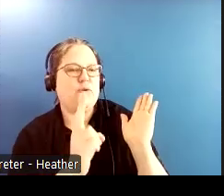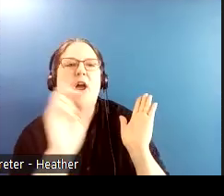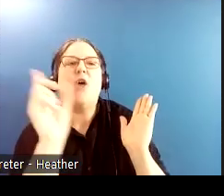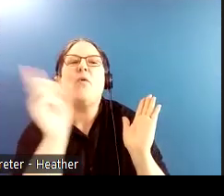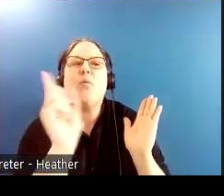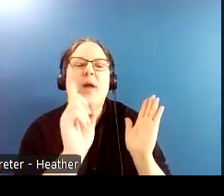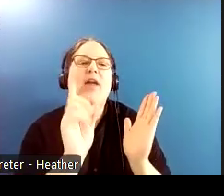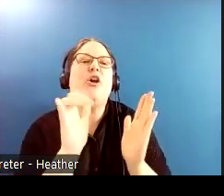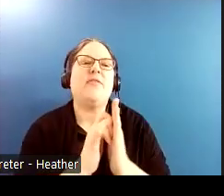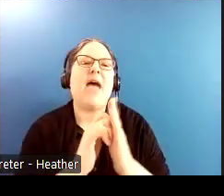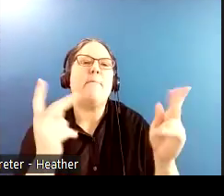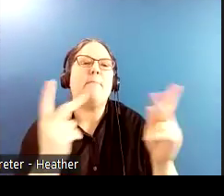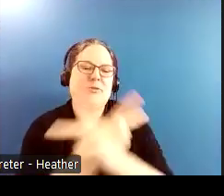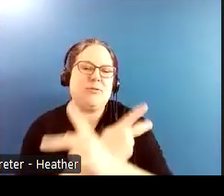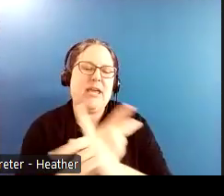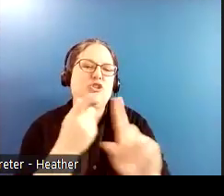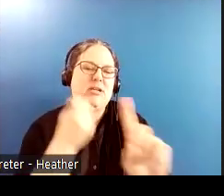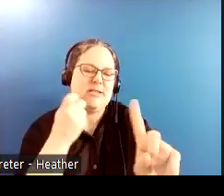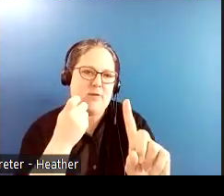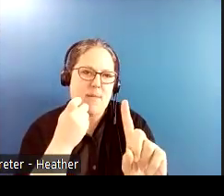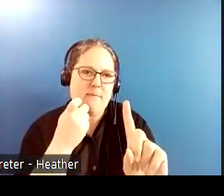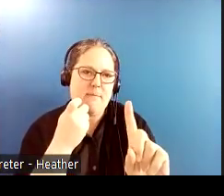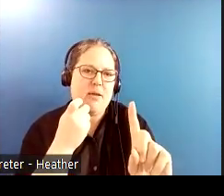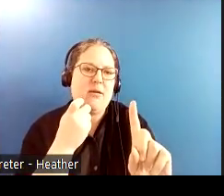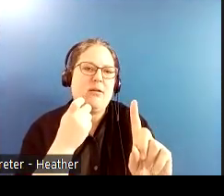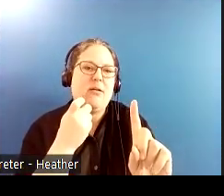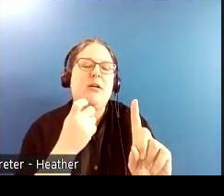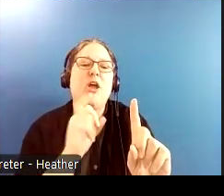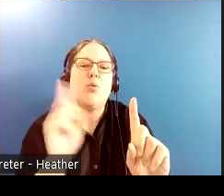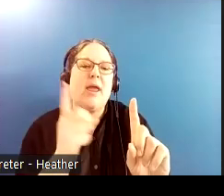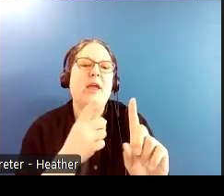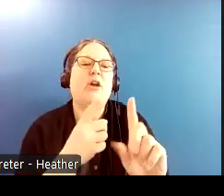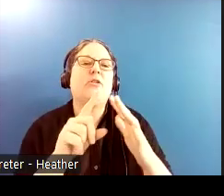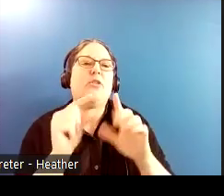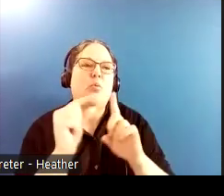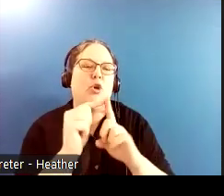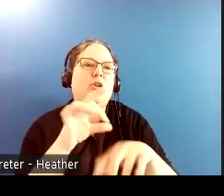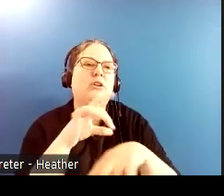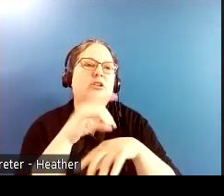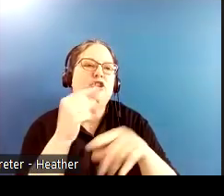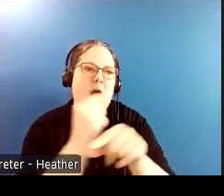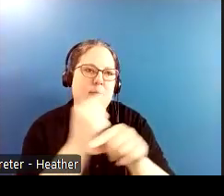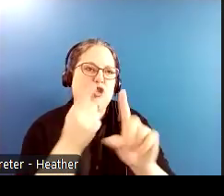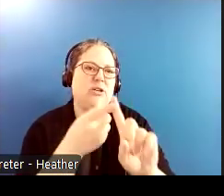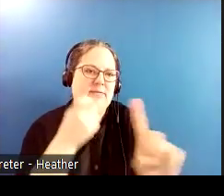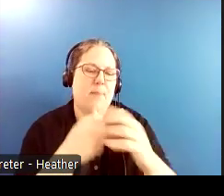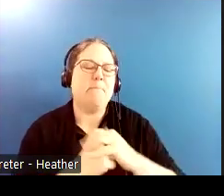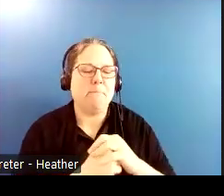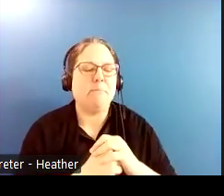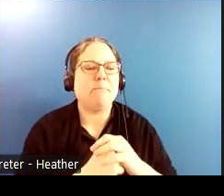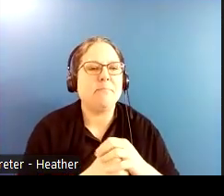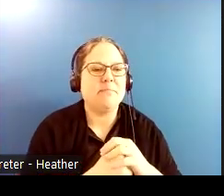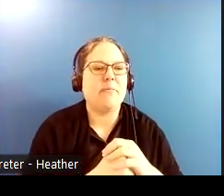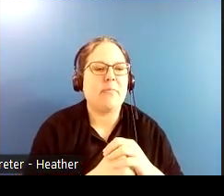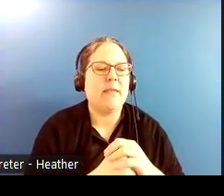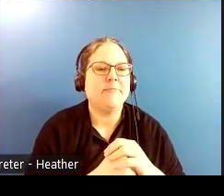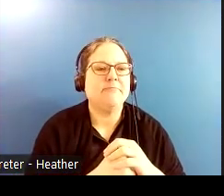multiplication algorithm came from uh and uh where the origin of the term geometry came from.